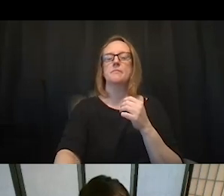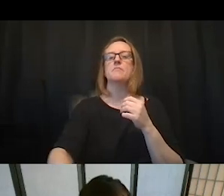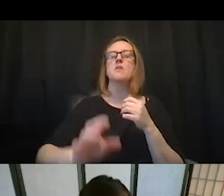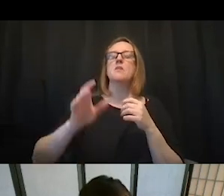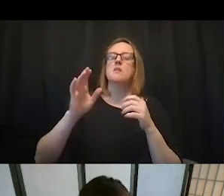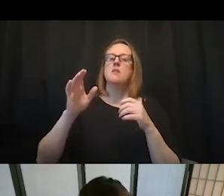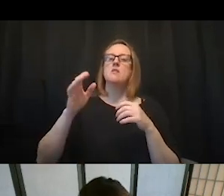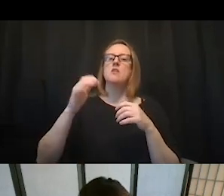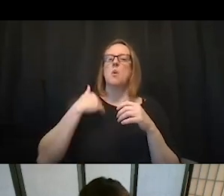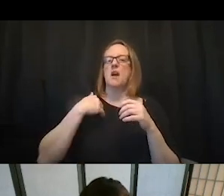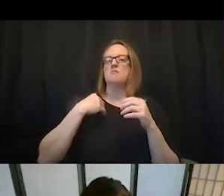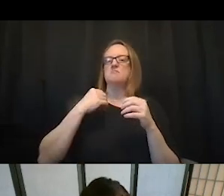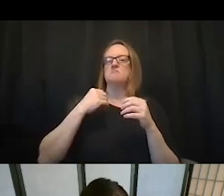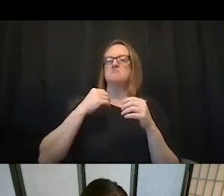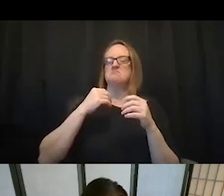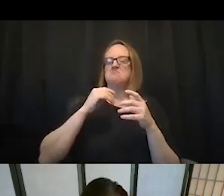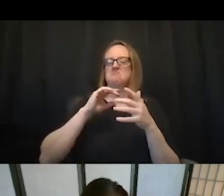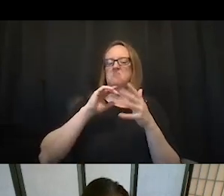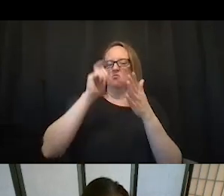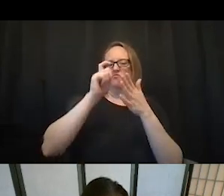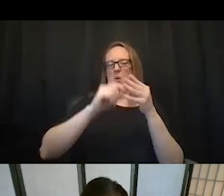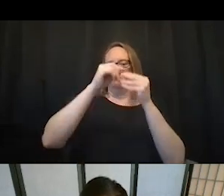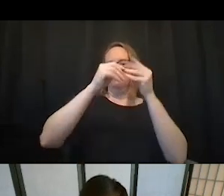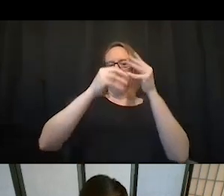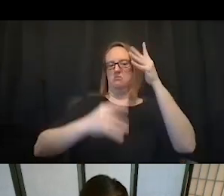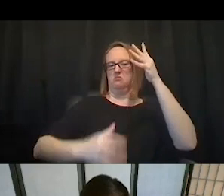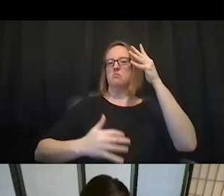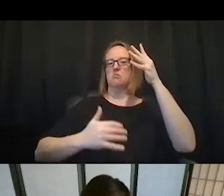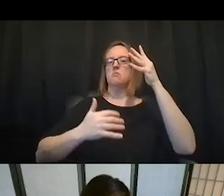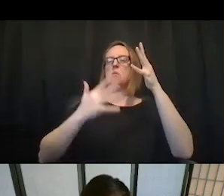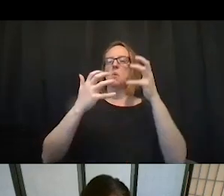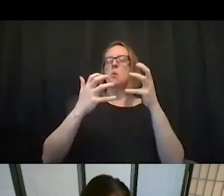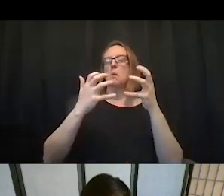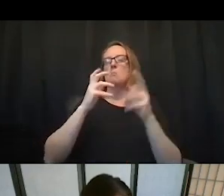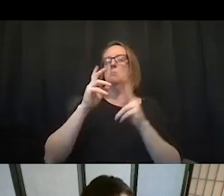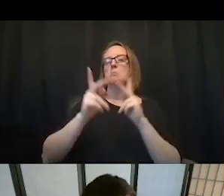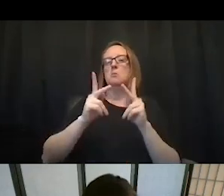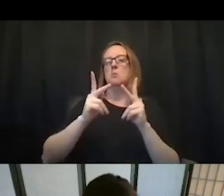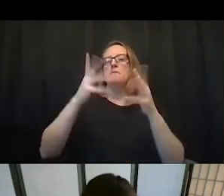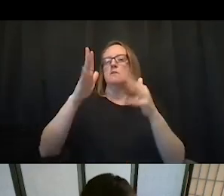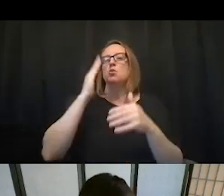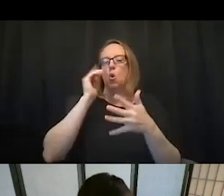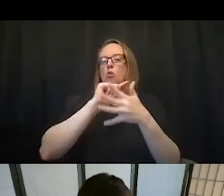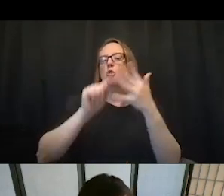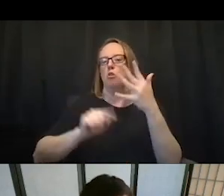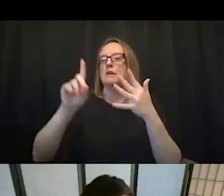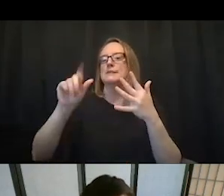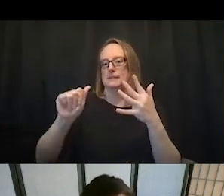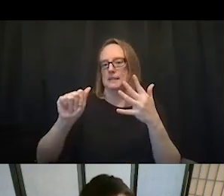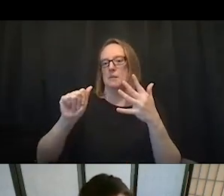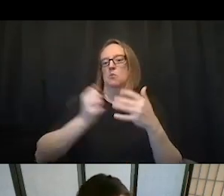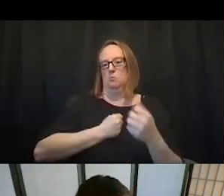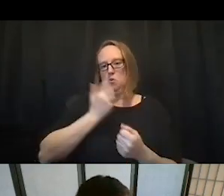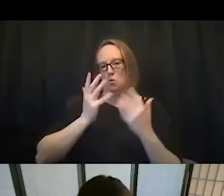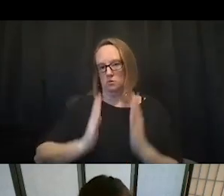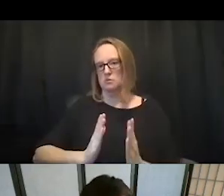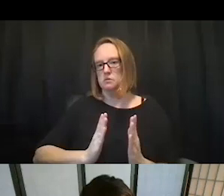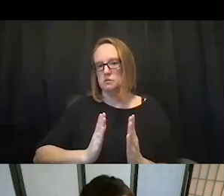check out and I wanted to read some poetry from some other disabled poets so I'm going to share